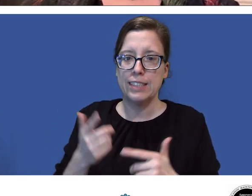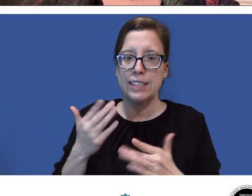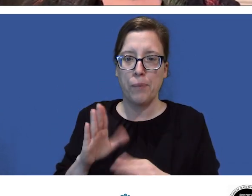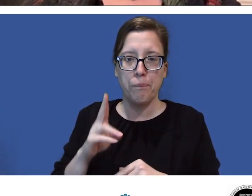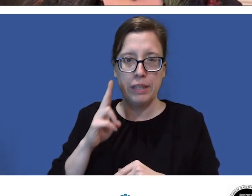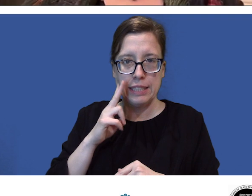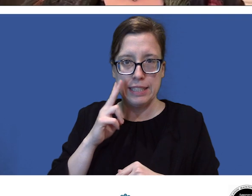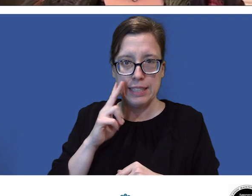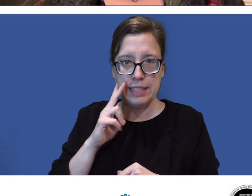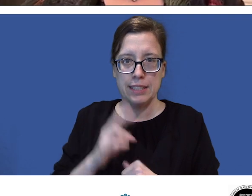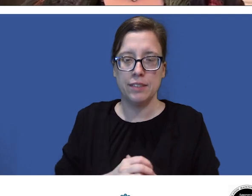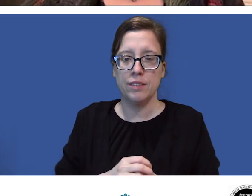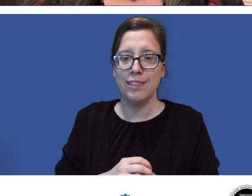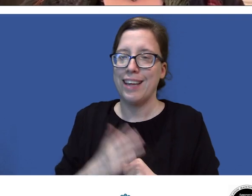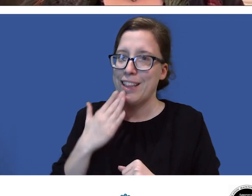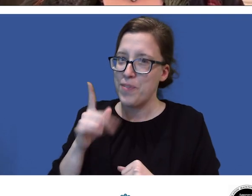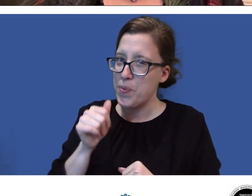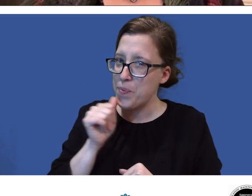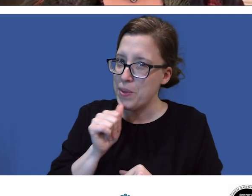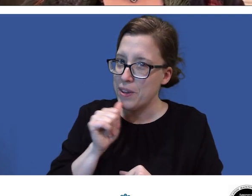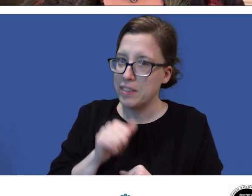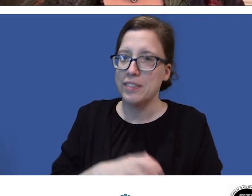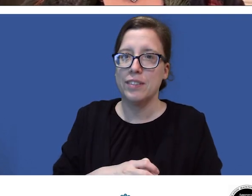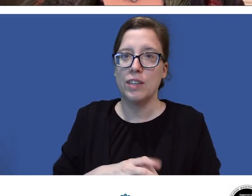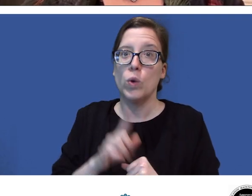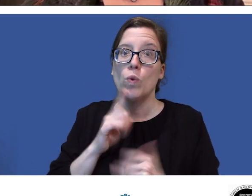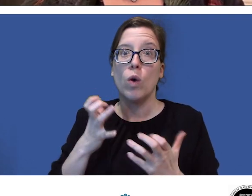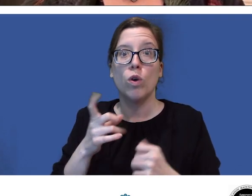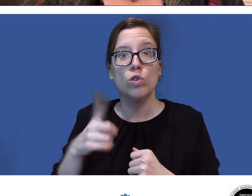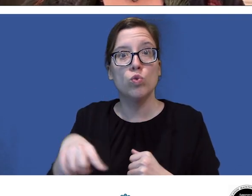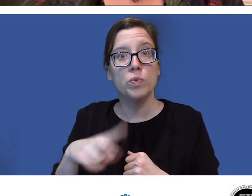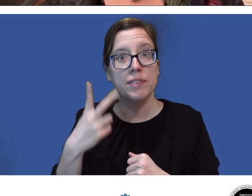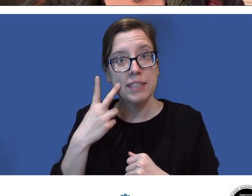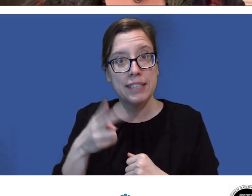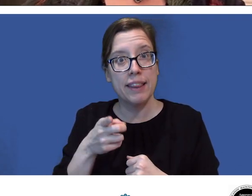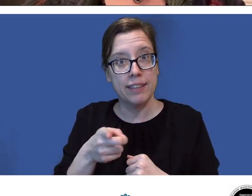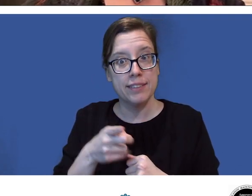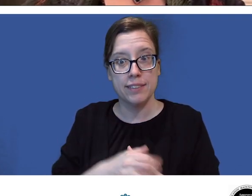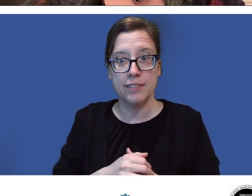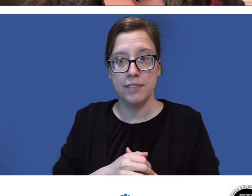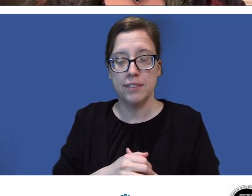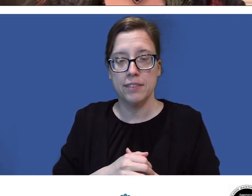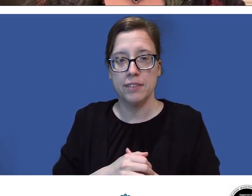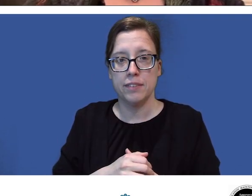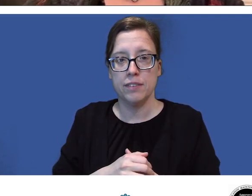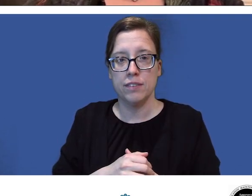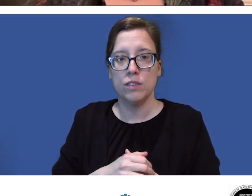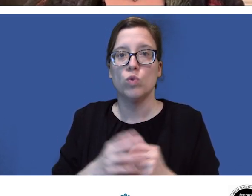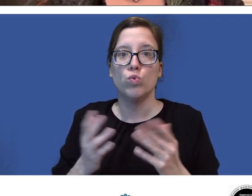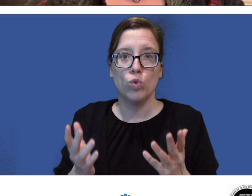Susan: Okay, let me see. Thanks for your patience. I really want you guys to see this.